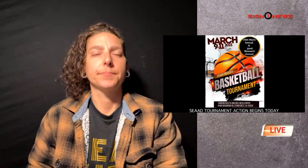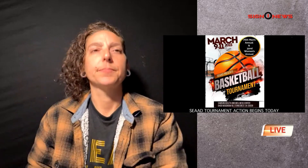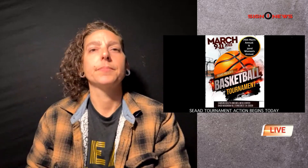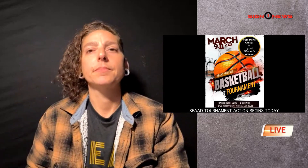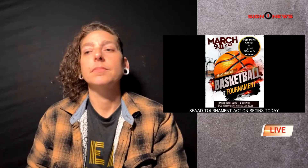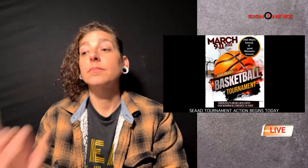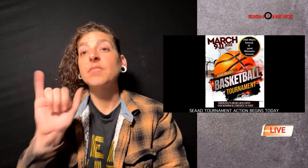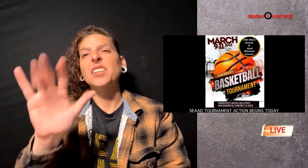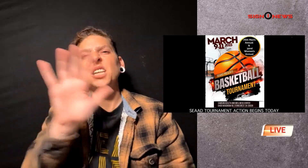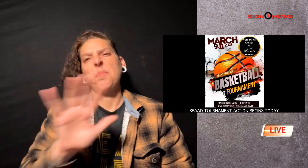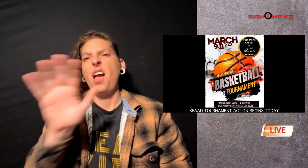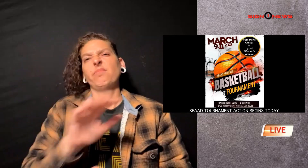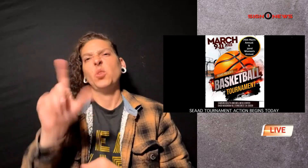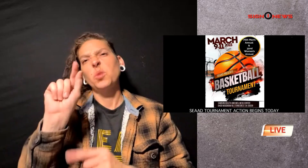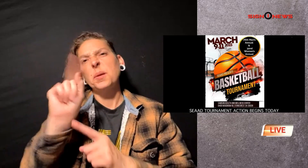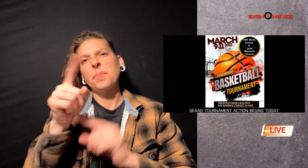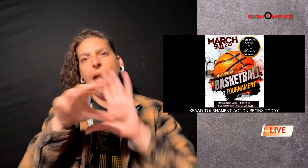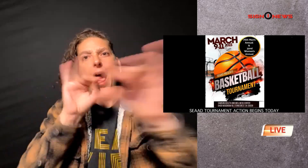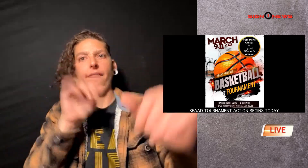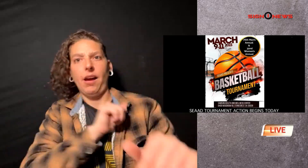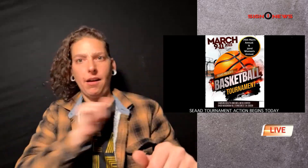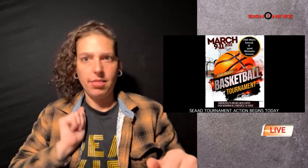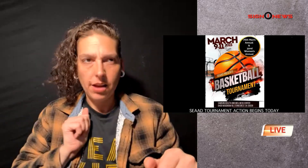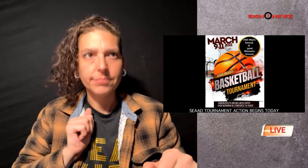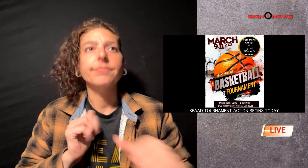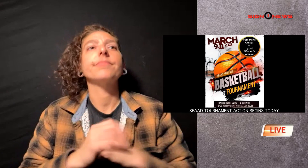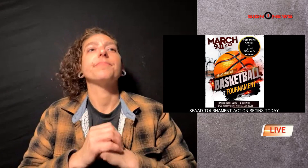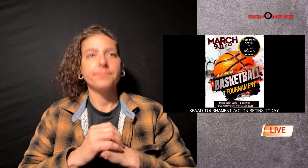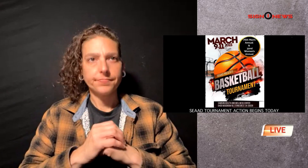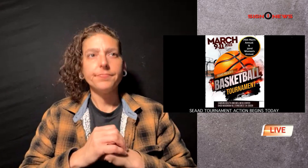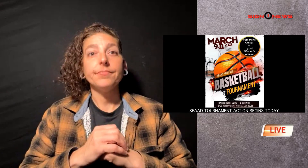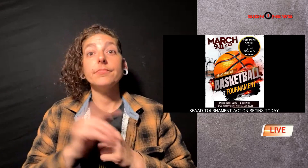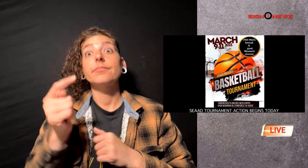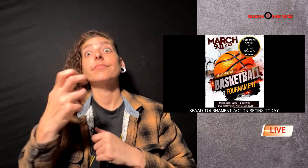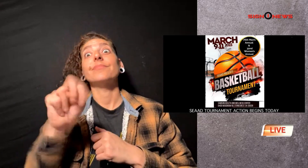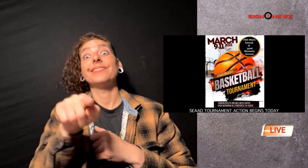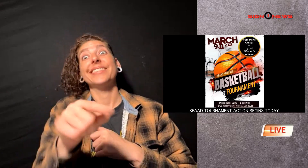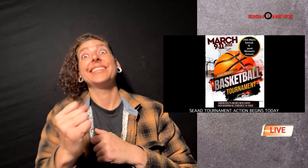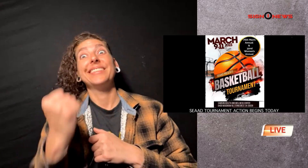that's about 20 miles outside of Atlanta then on Saturday